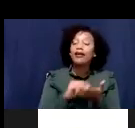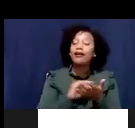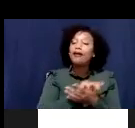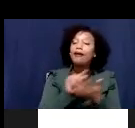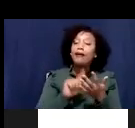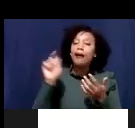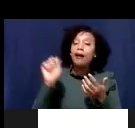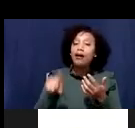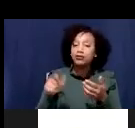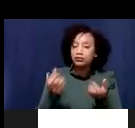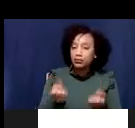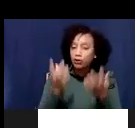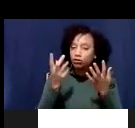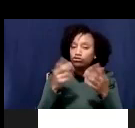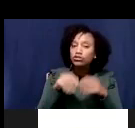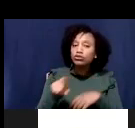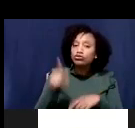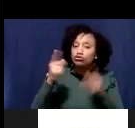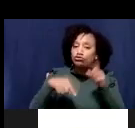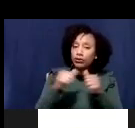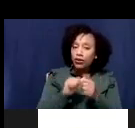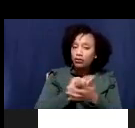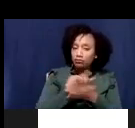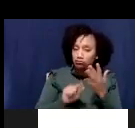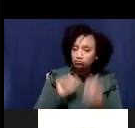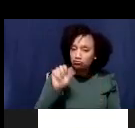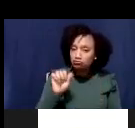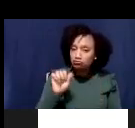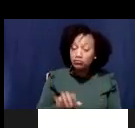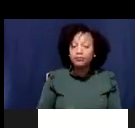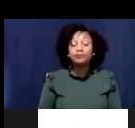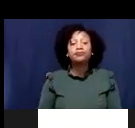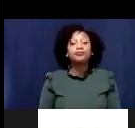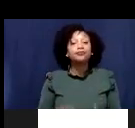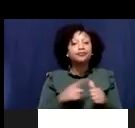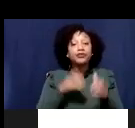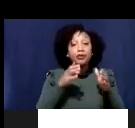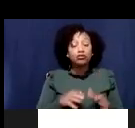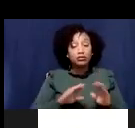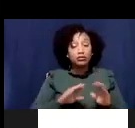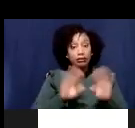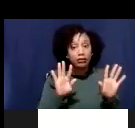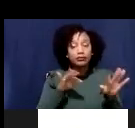to what extent do you agree with the following, that the individual has clearly defined a community